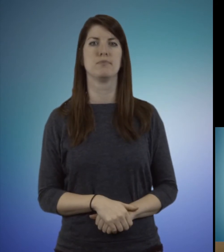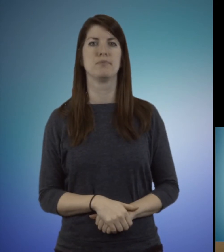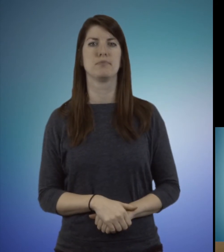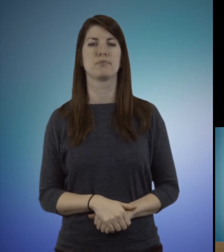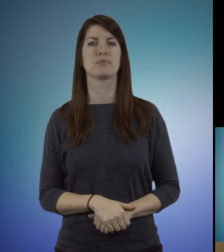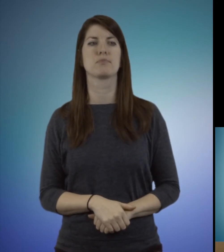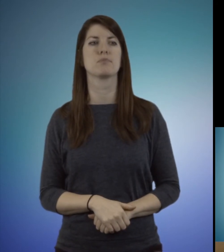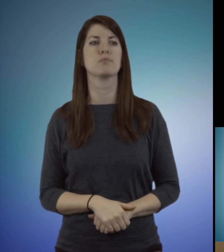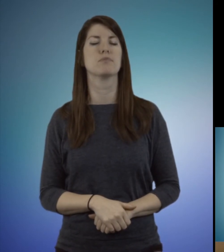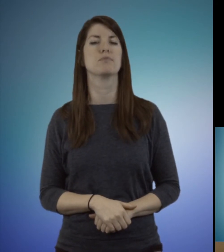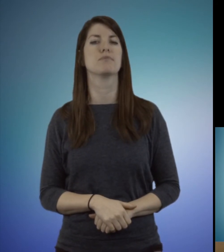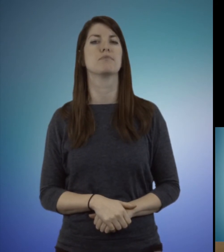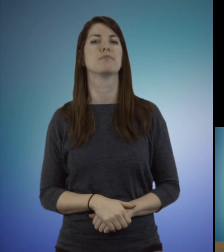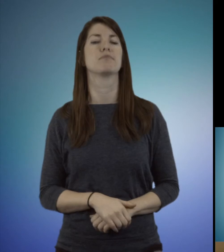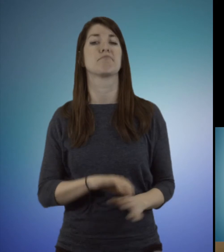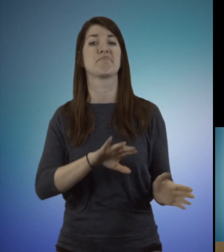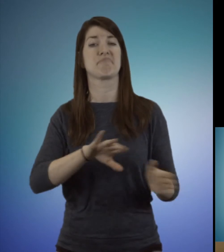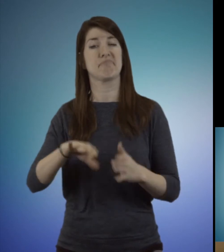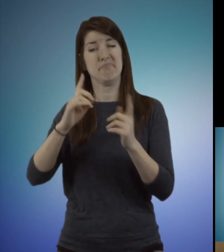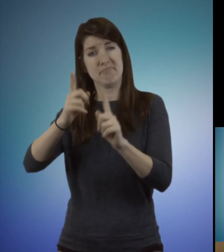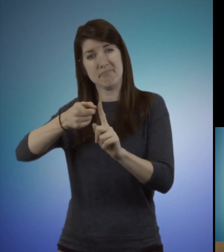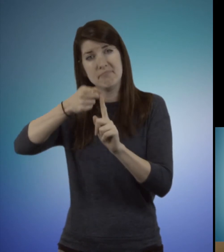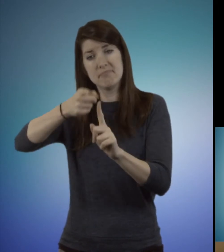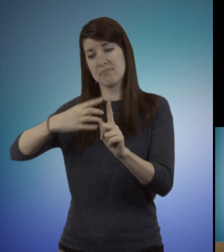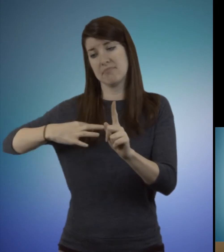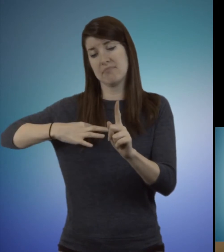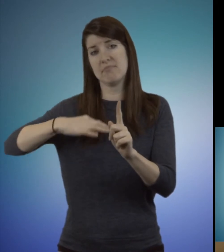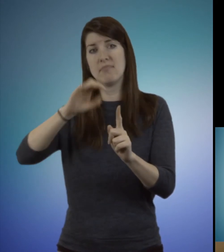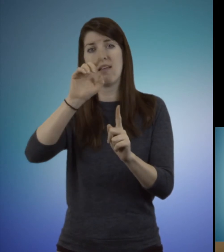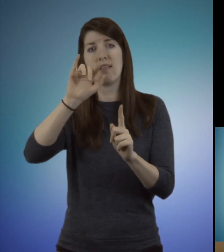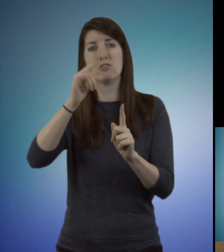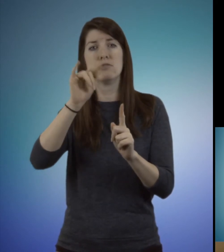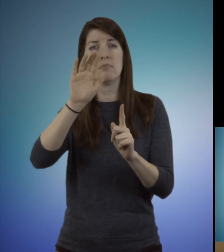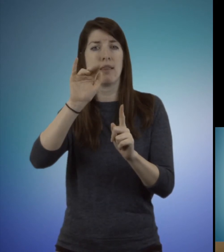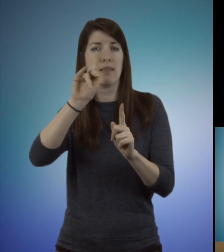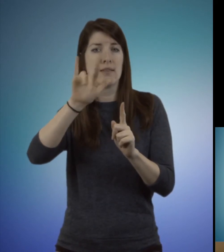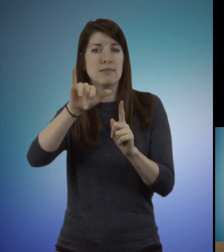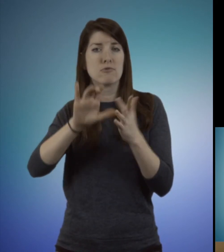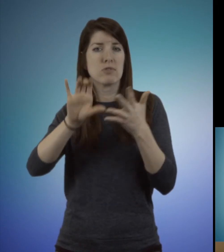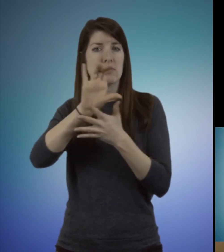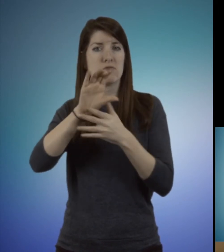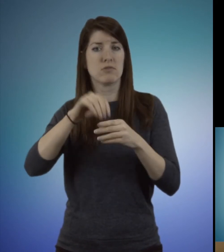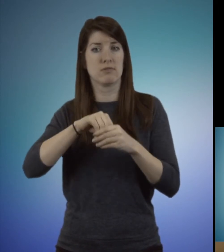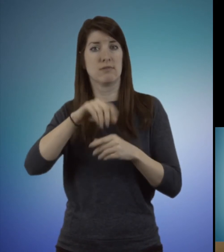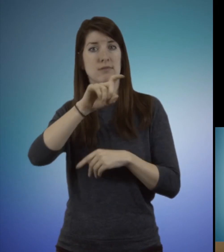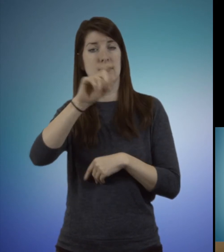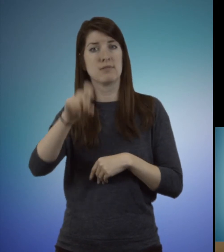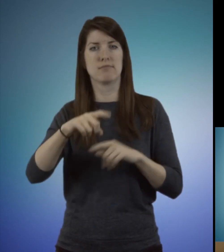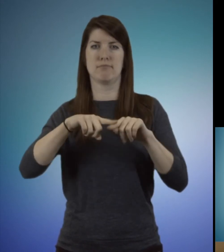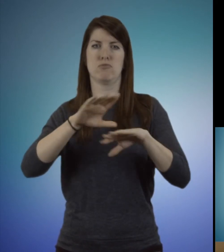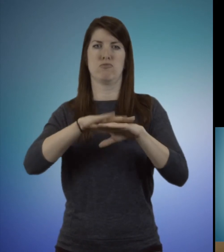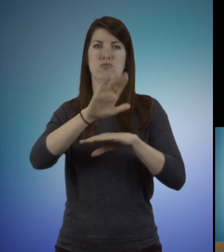Specific eligibility criteria for services here in Texas are dependent upon your family's early intervention team.